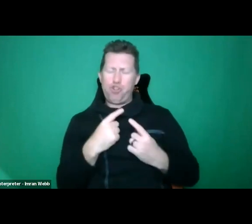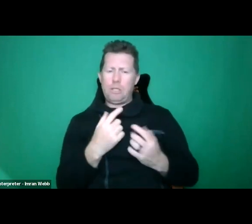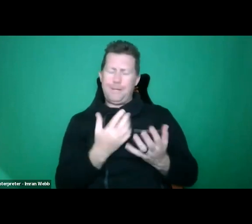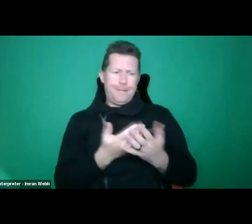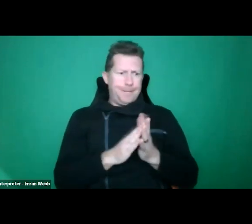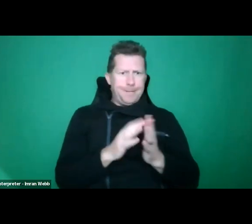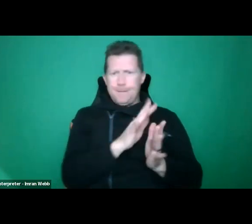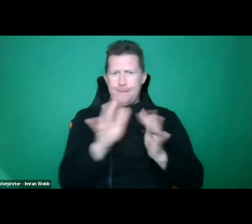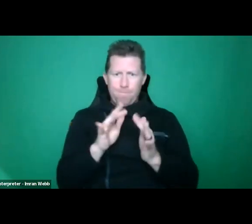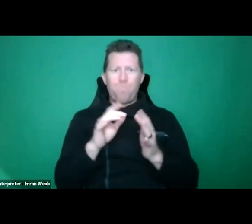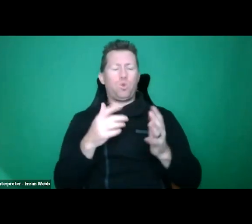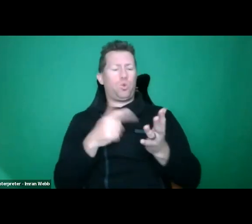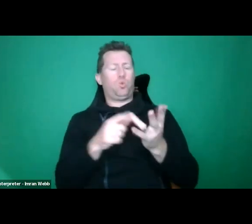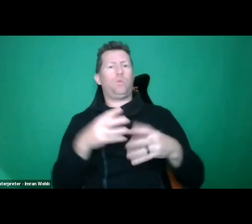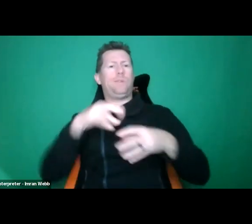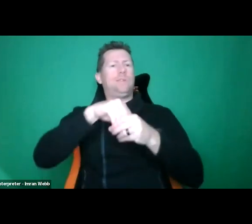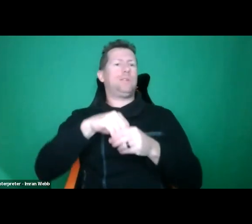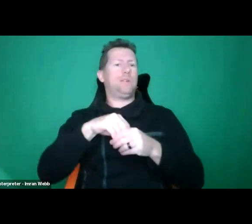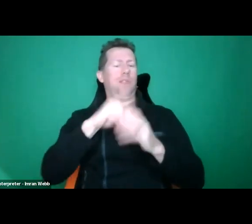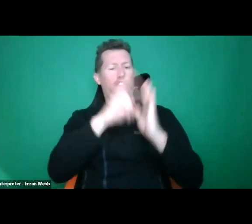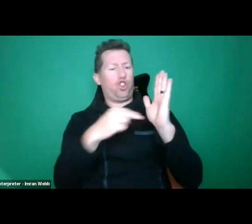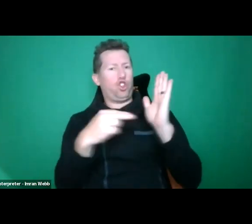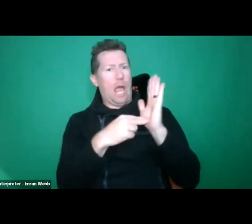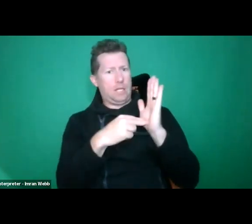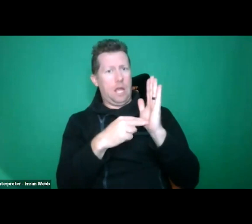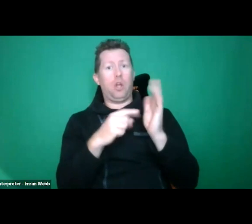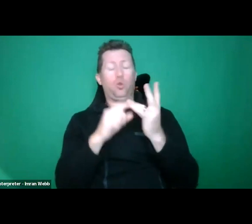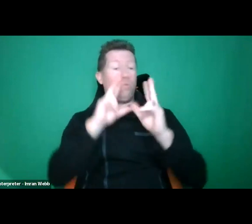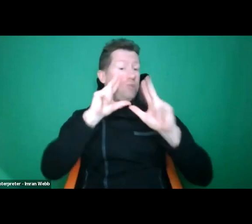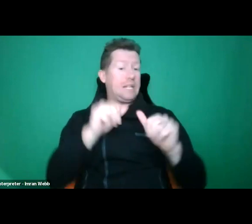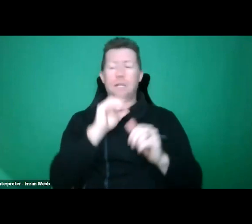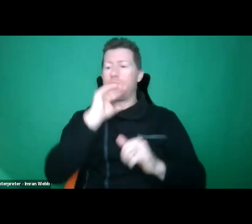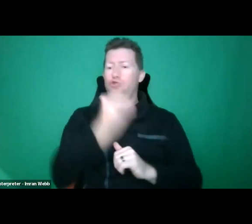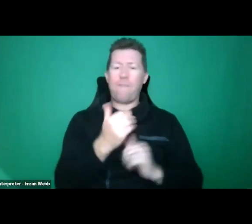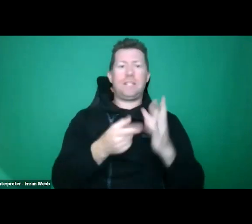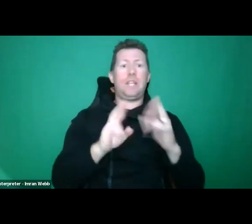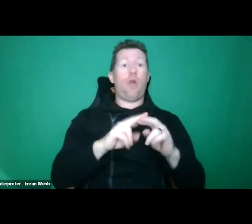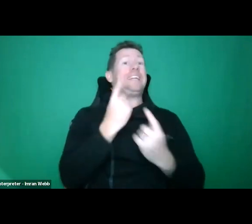into the charter to protect the privacy of individuals within the community.